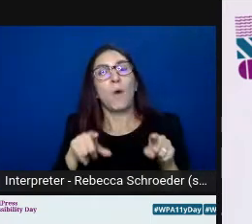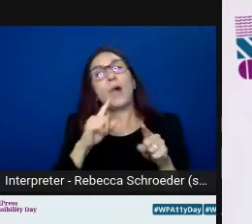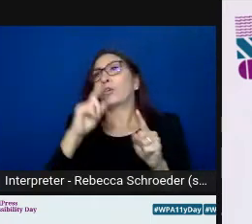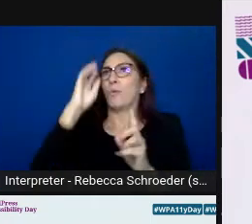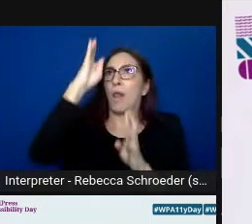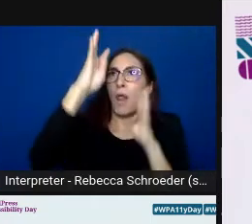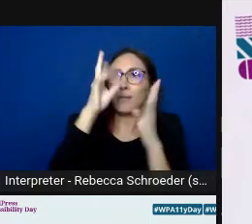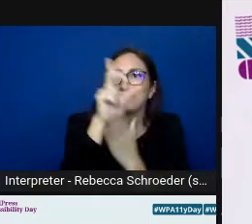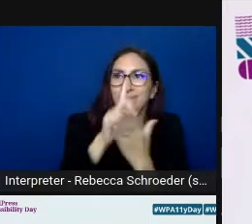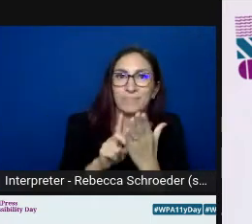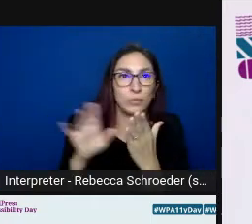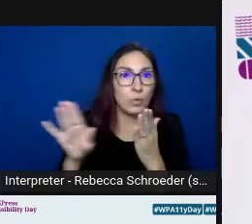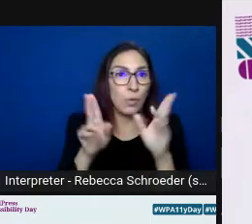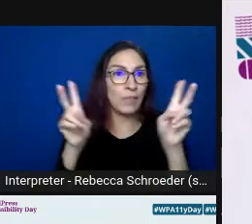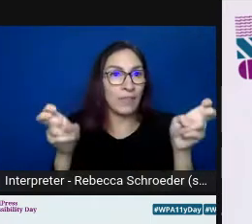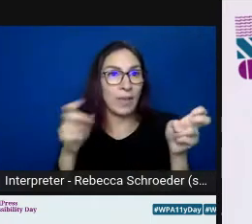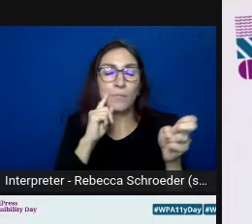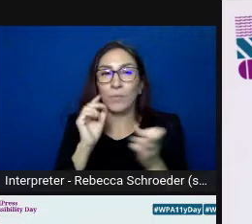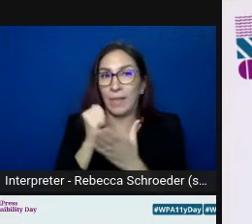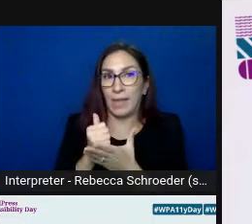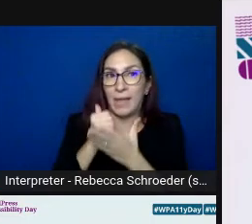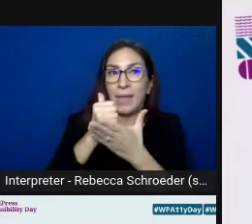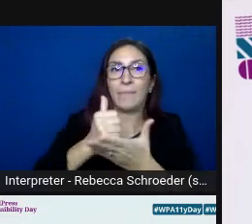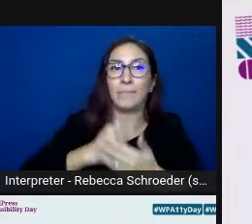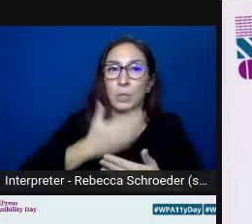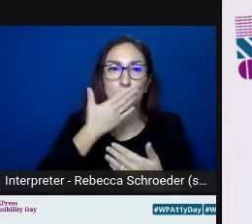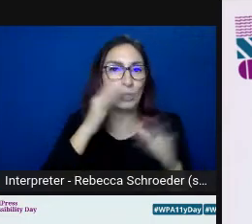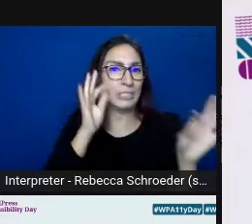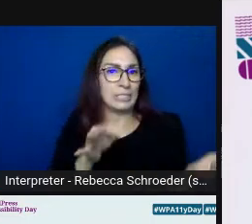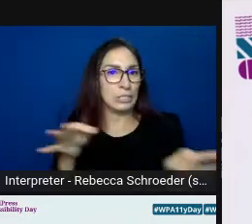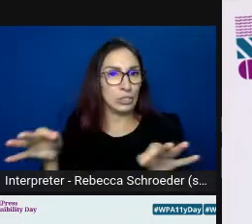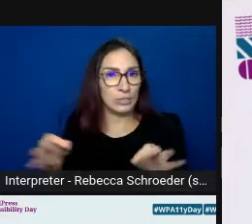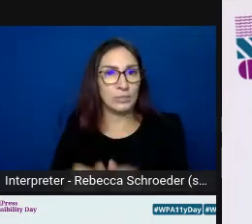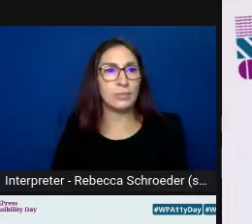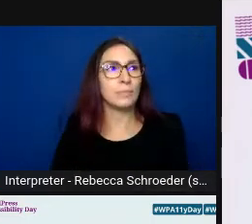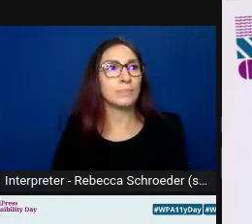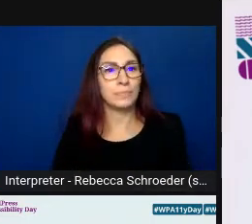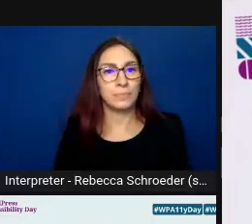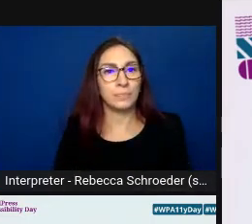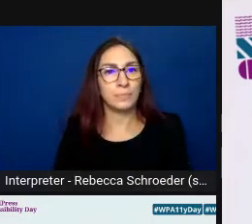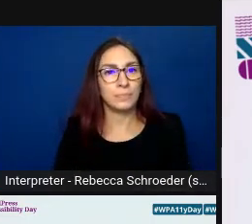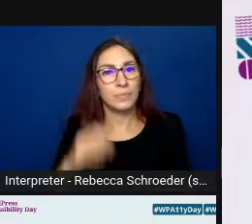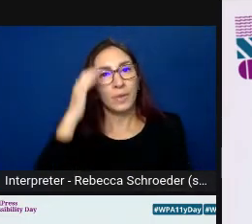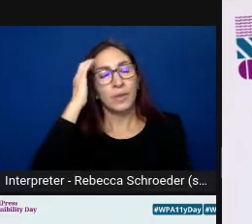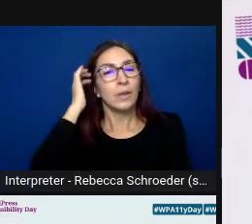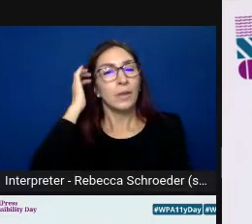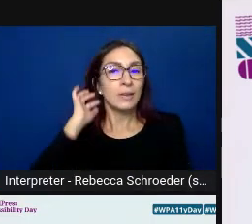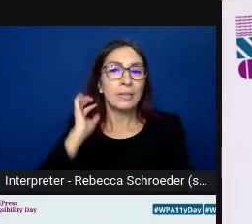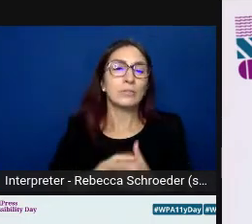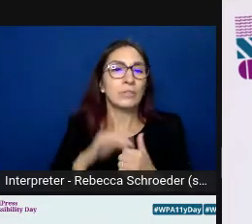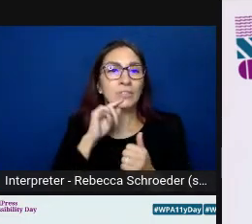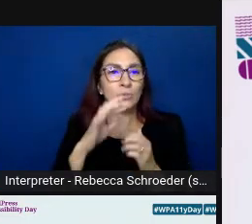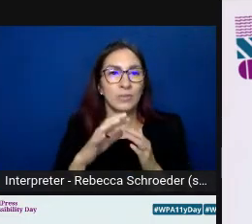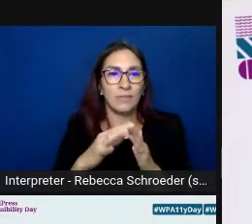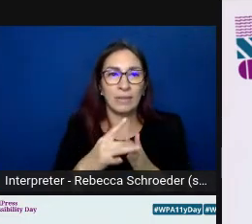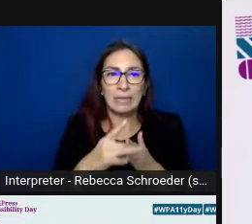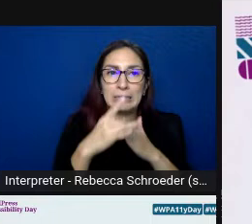Following the principles of perceivable, operable, understandable, and robust which made guiding concepts for WCAG version 2,